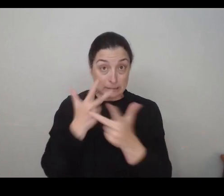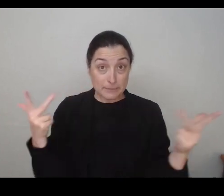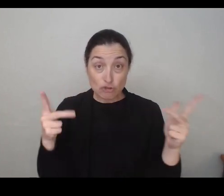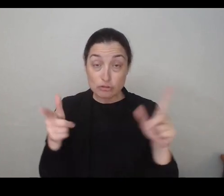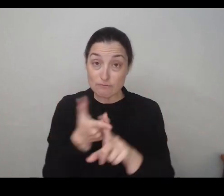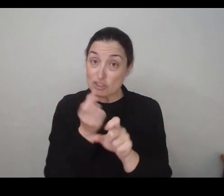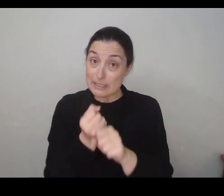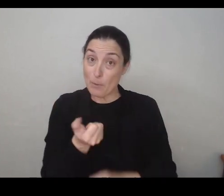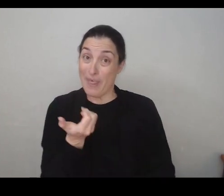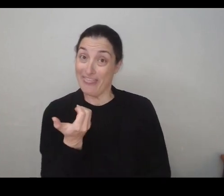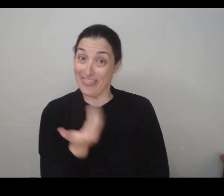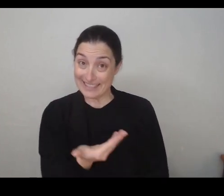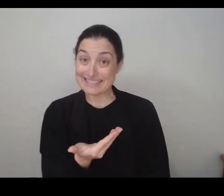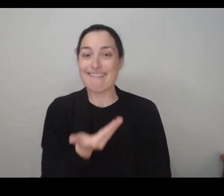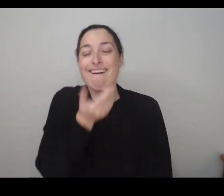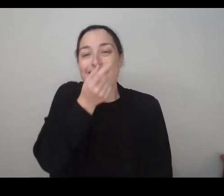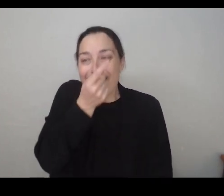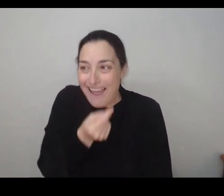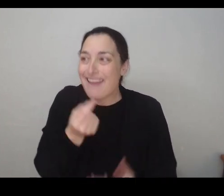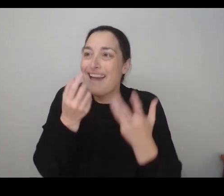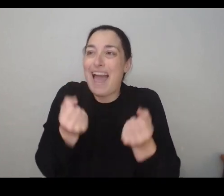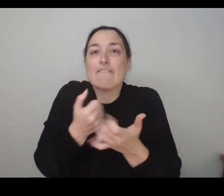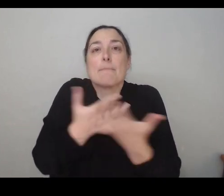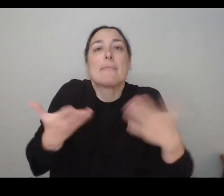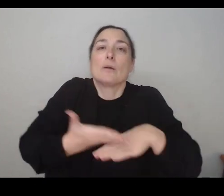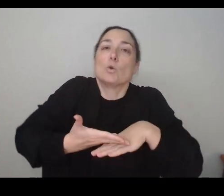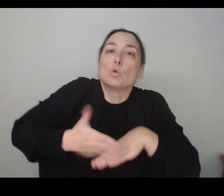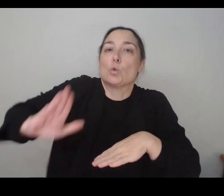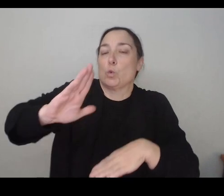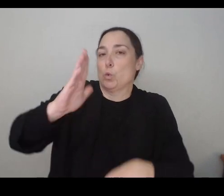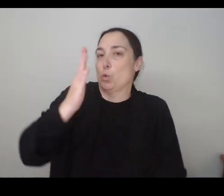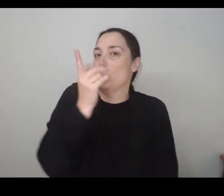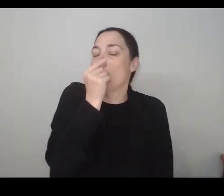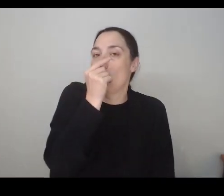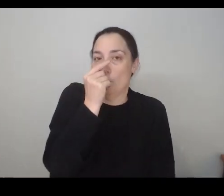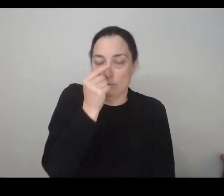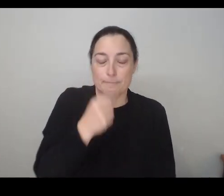can open many new possibilities. I was touched yesterday by the word